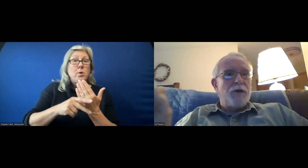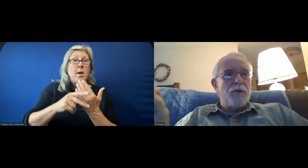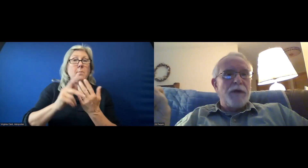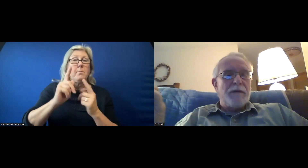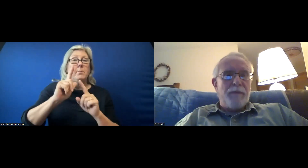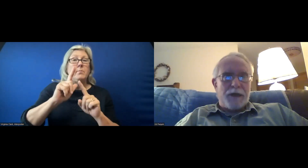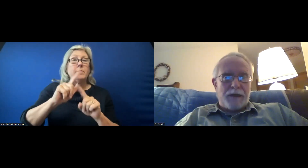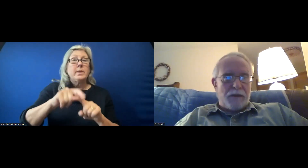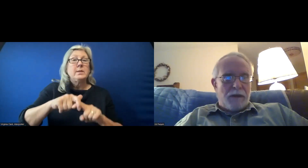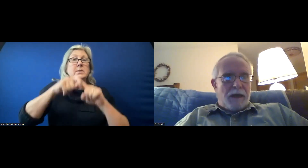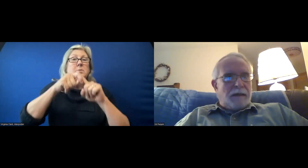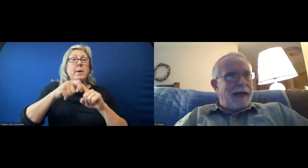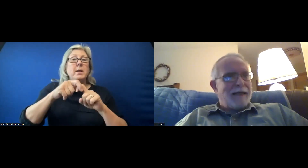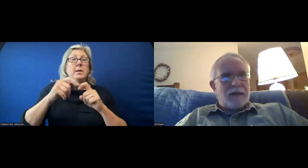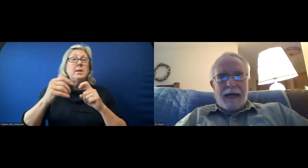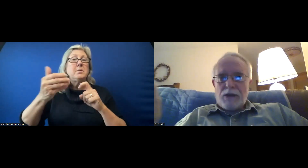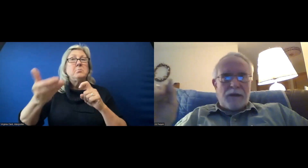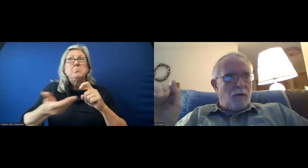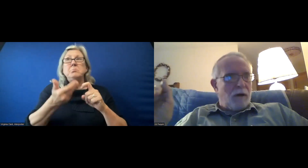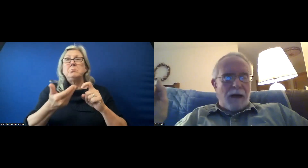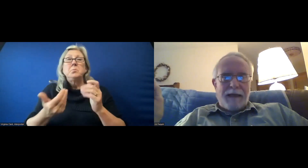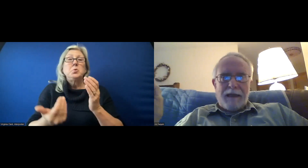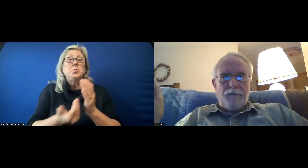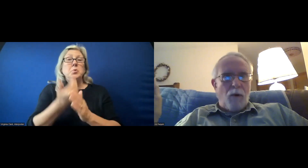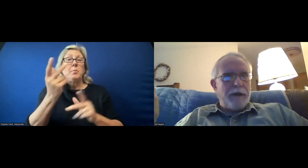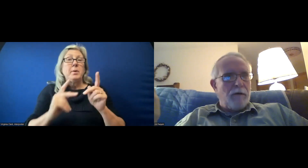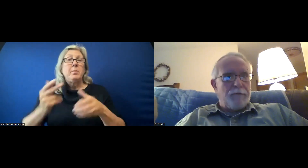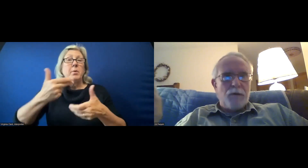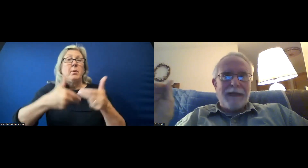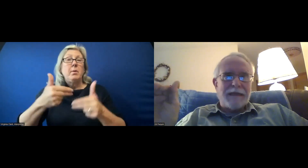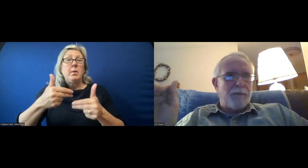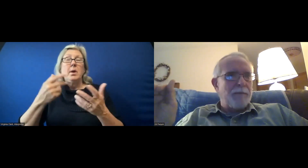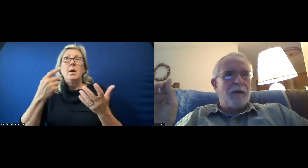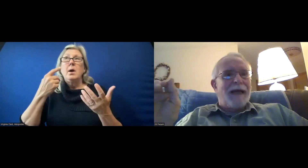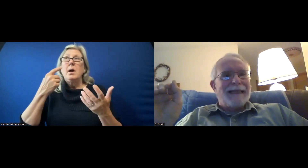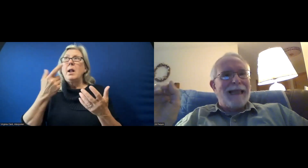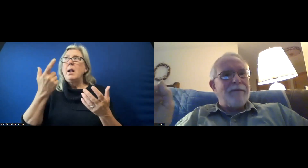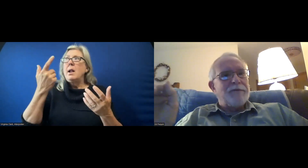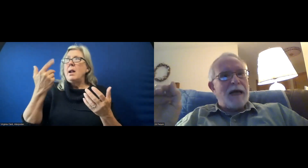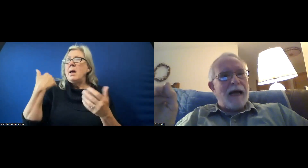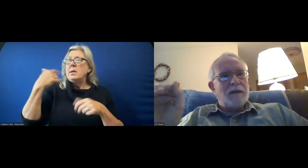new admissions. Last I looked, there were I think 40 or a few less people left on the